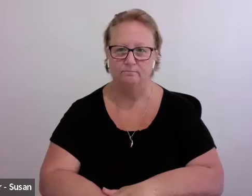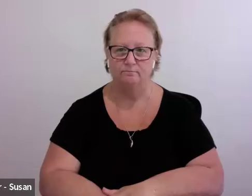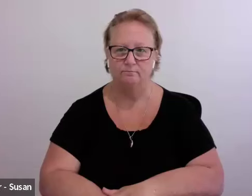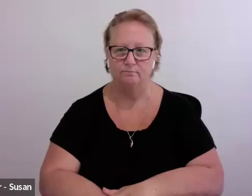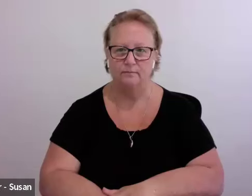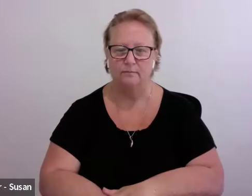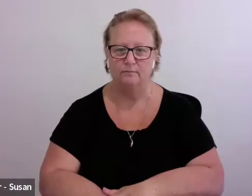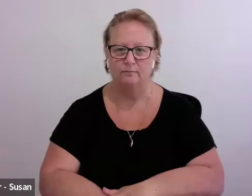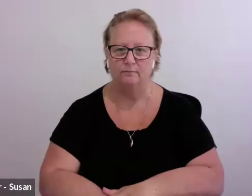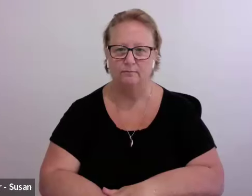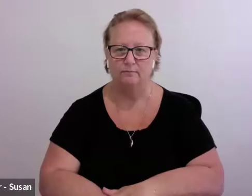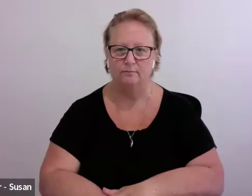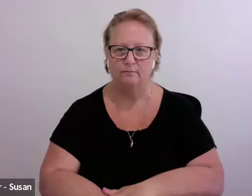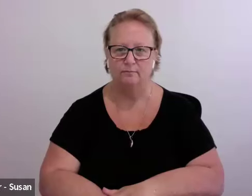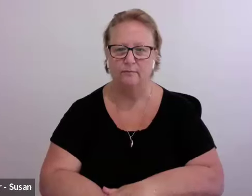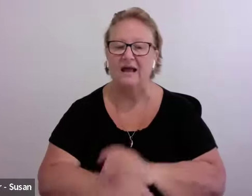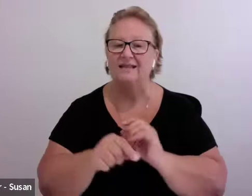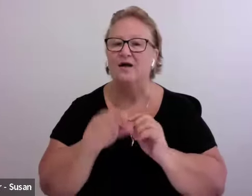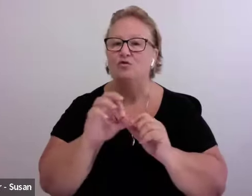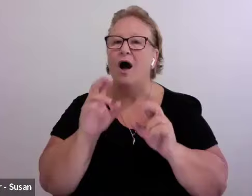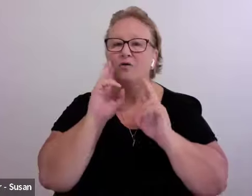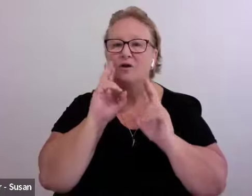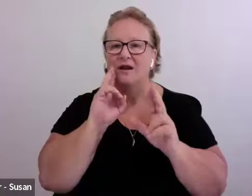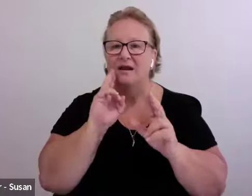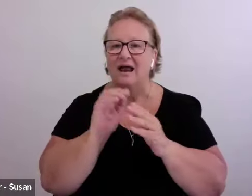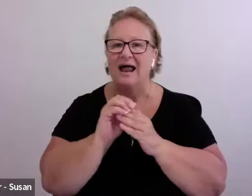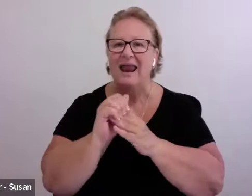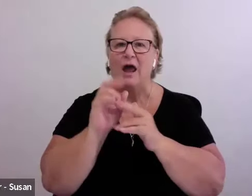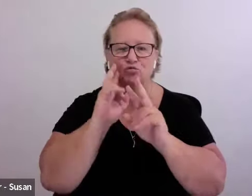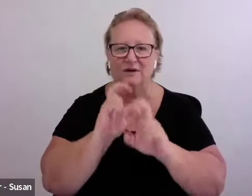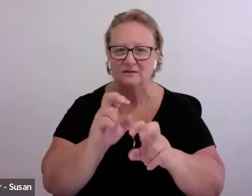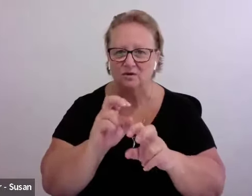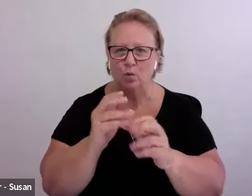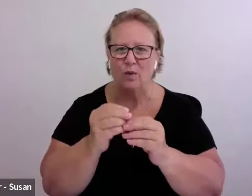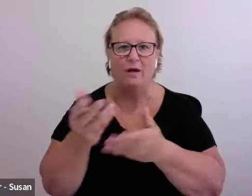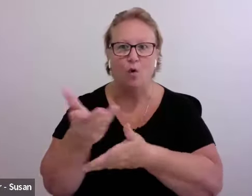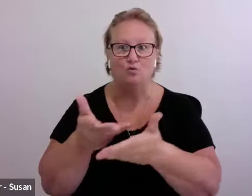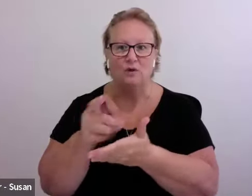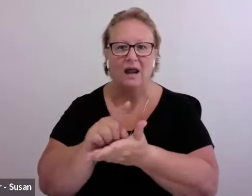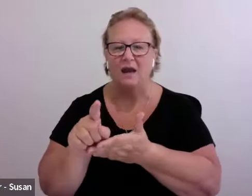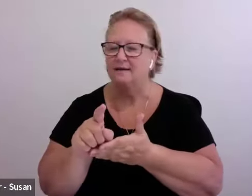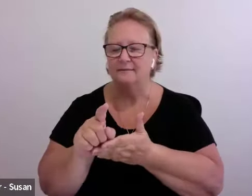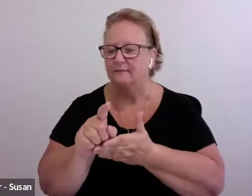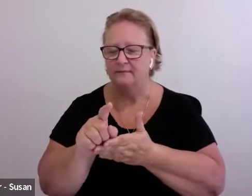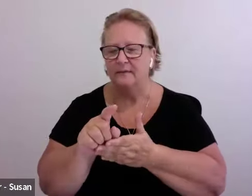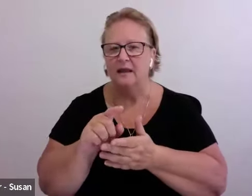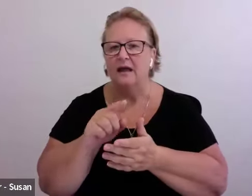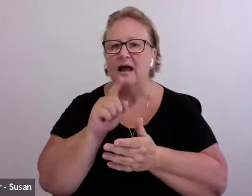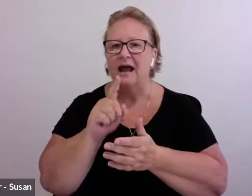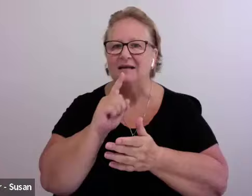time to prepare their applications. The key message here is this is not traditional investigator-led